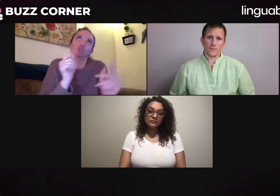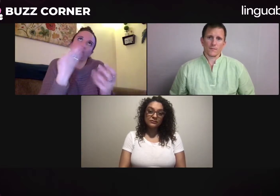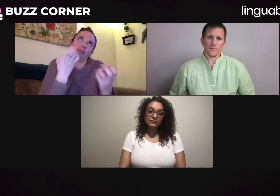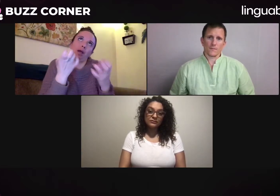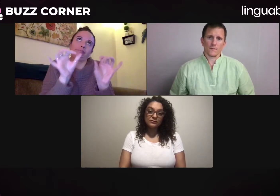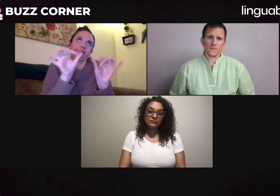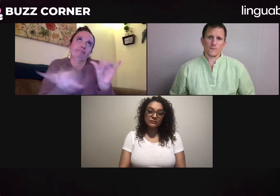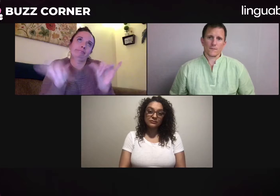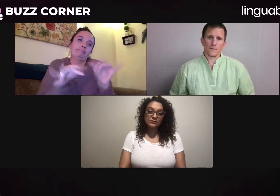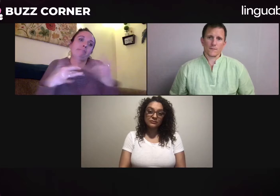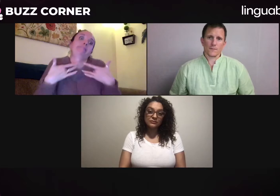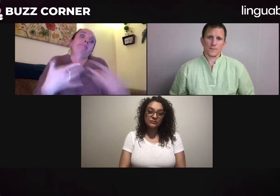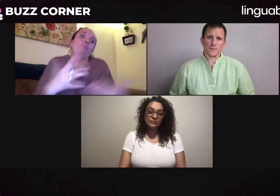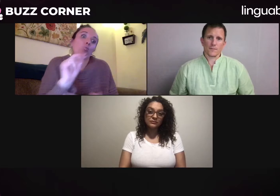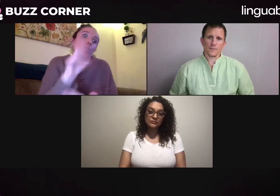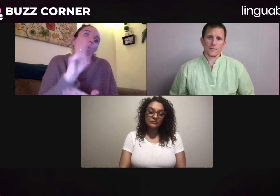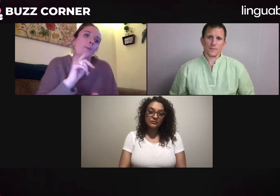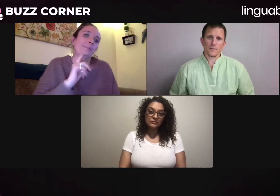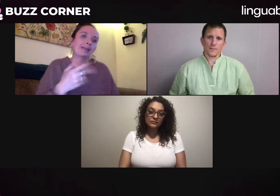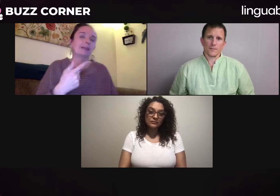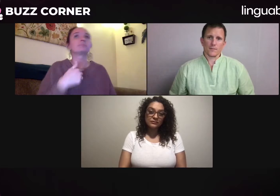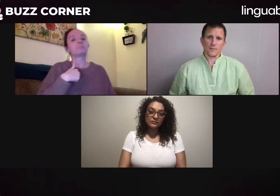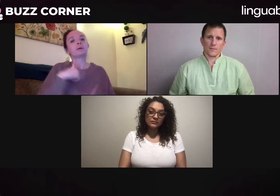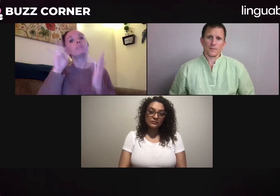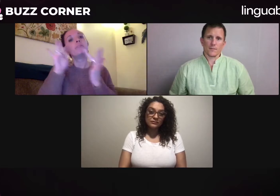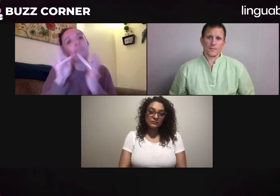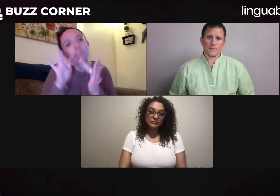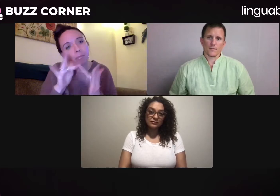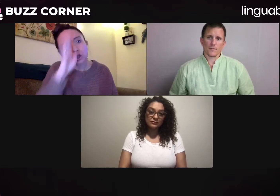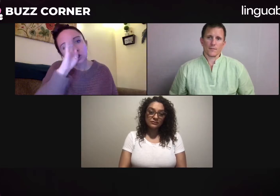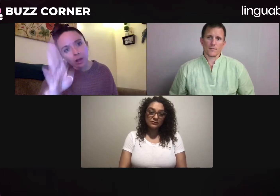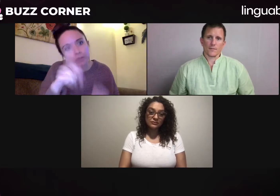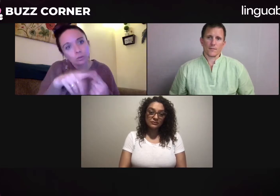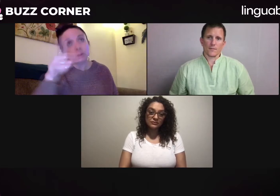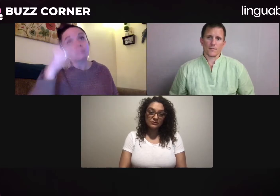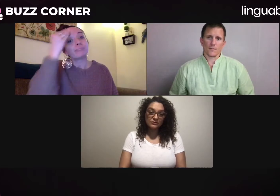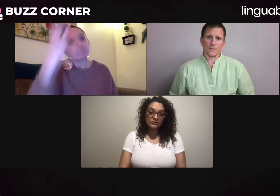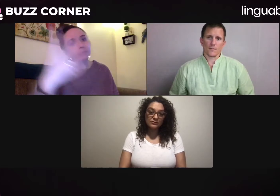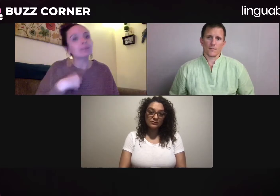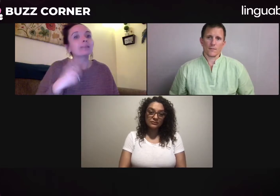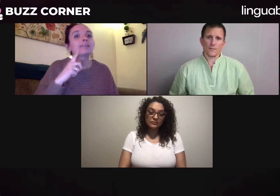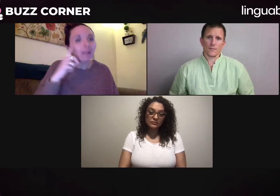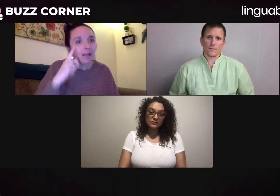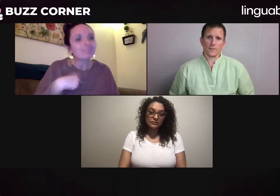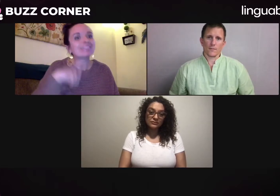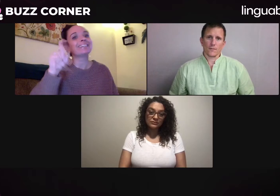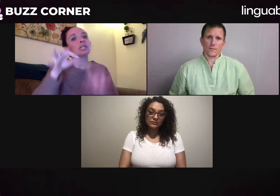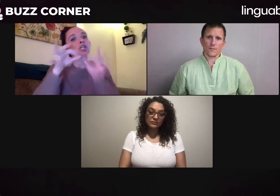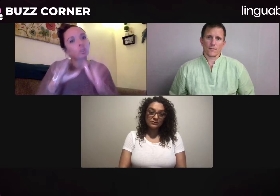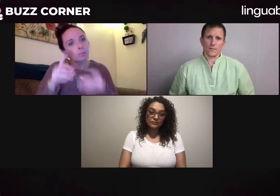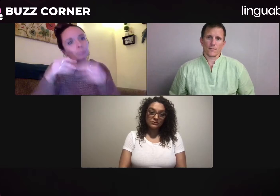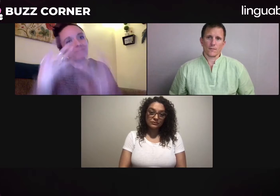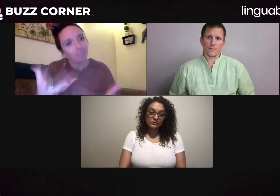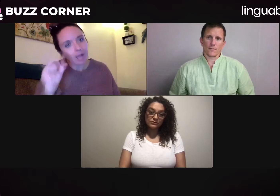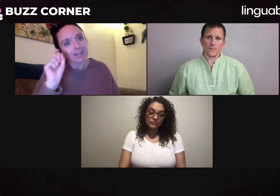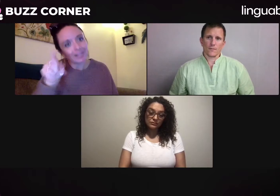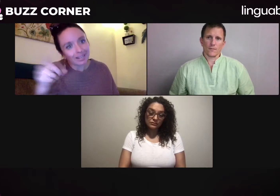So for example, typically I will contact them directly and let them know I am Deaf,